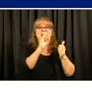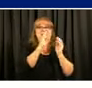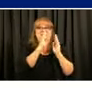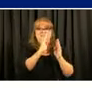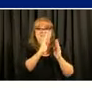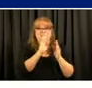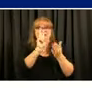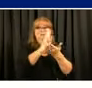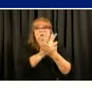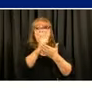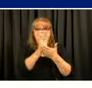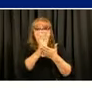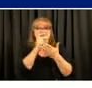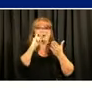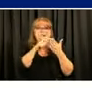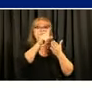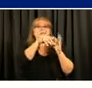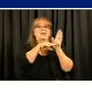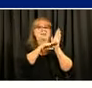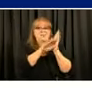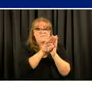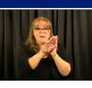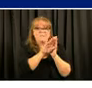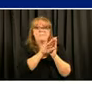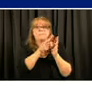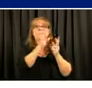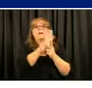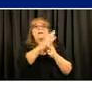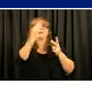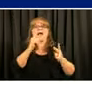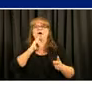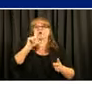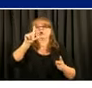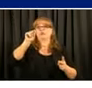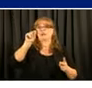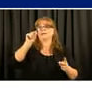that we've had one week of an increasing trend among those age groups but because of the way that